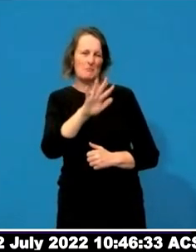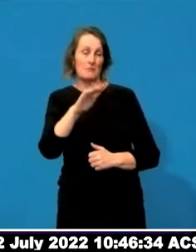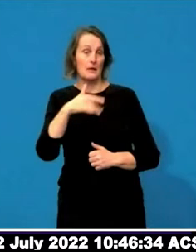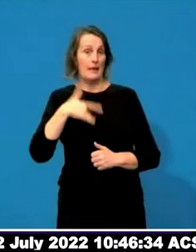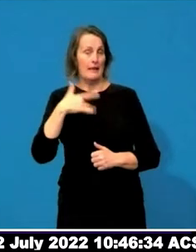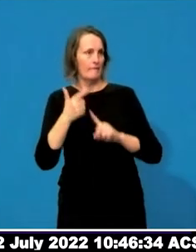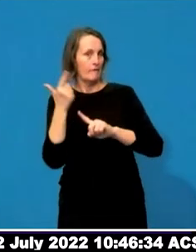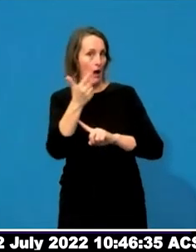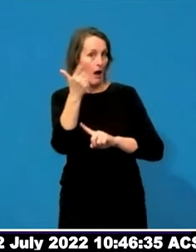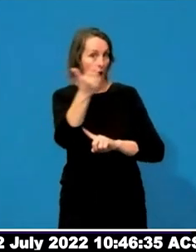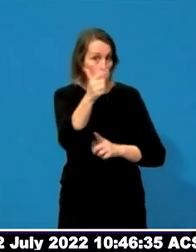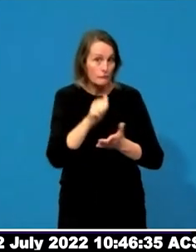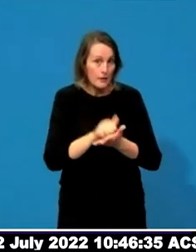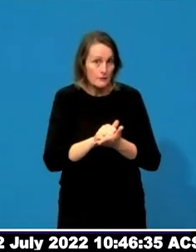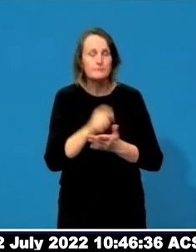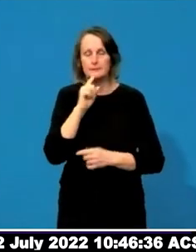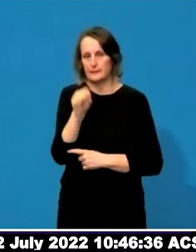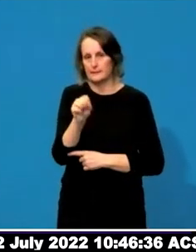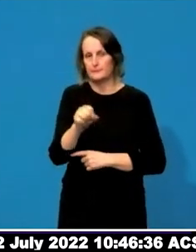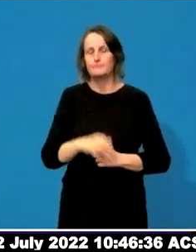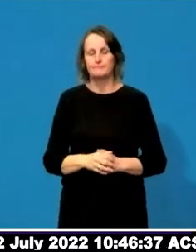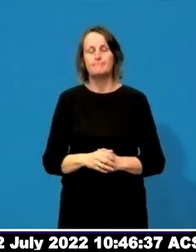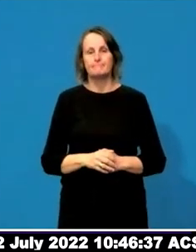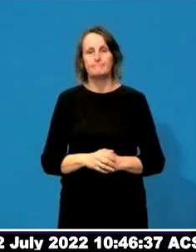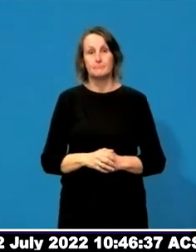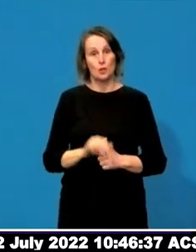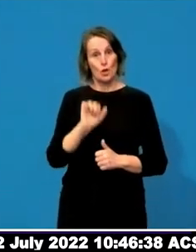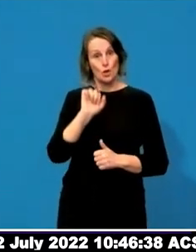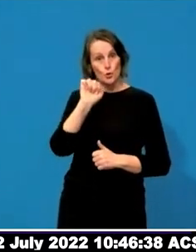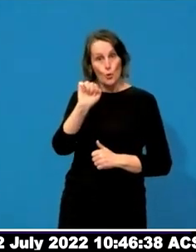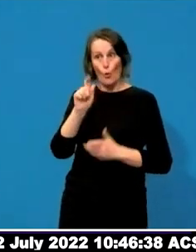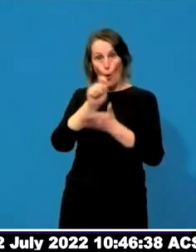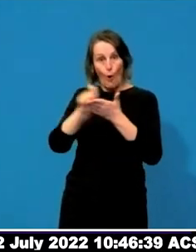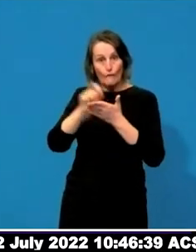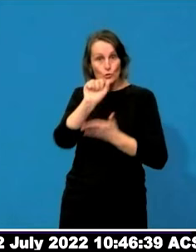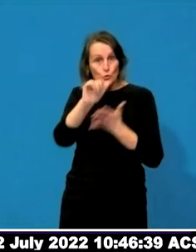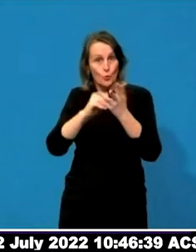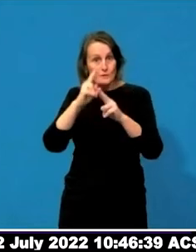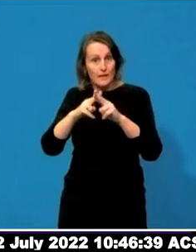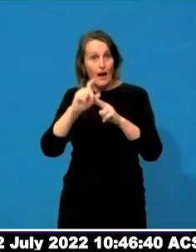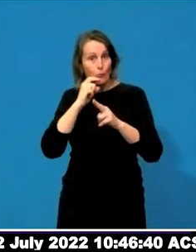Does your office members travel to remote communities frequently?